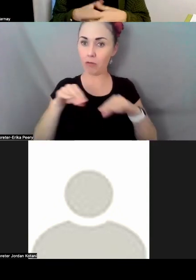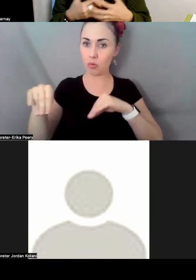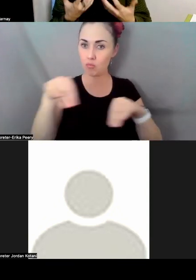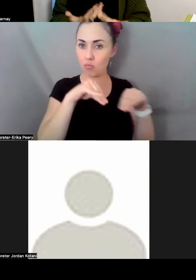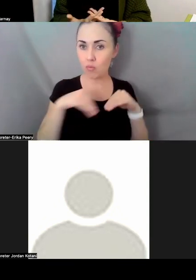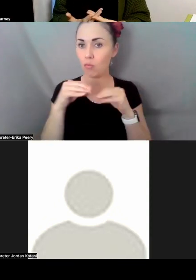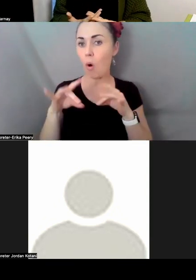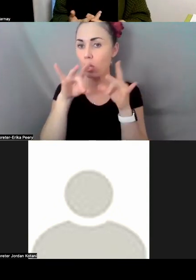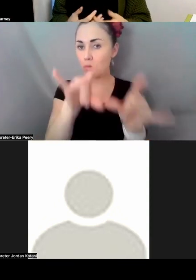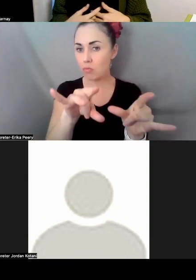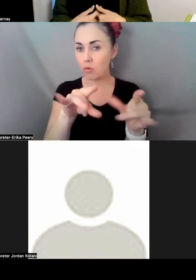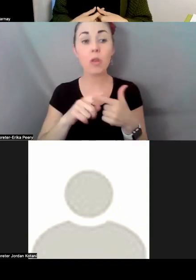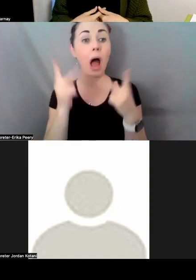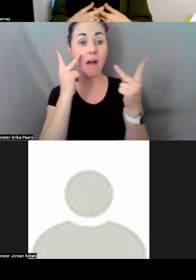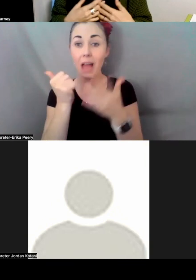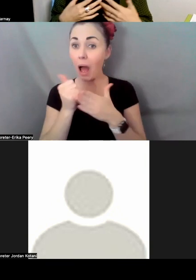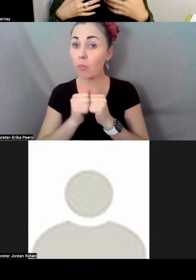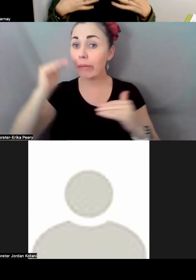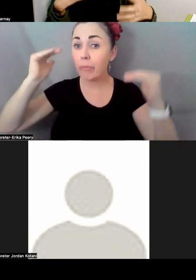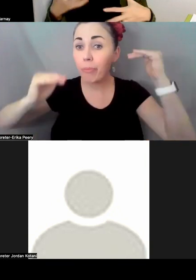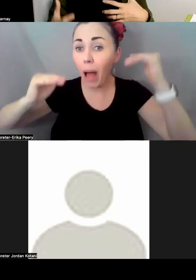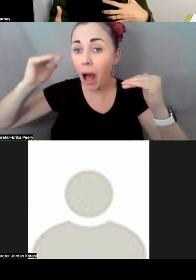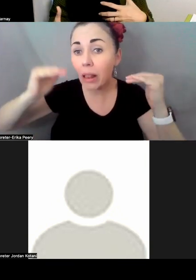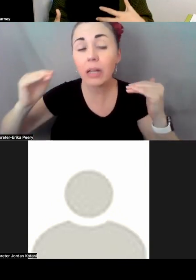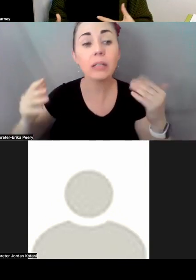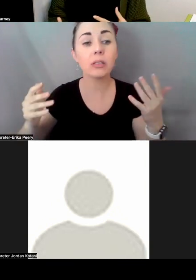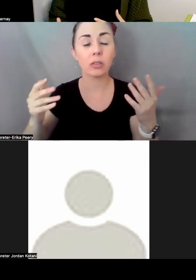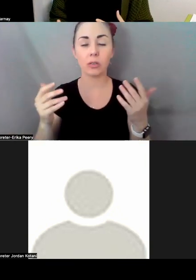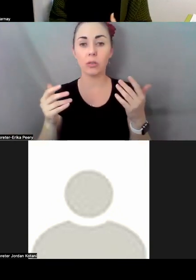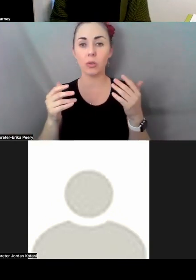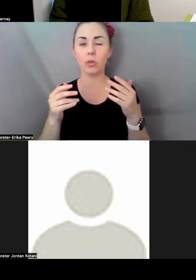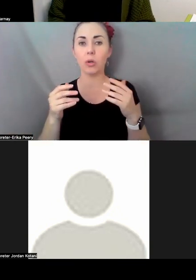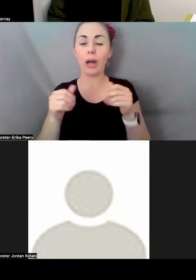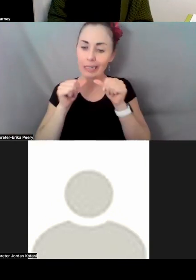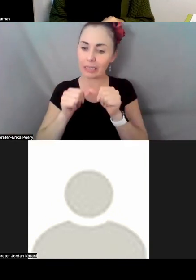Our vision helps balance and allow us to continually monitor our actions and the actions